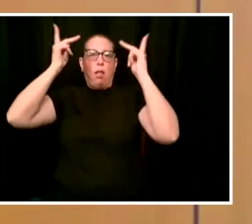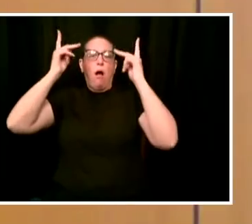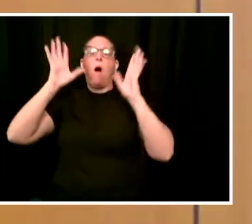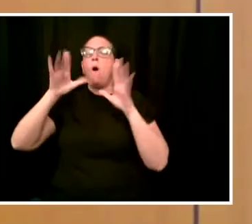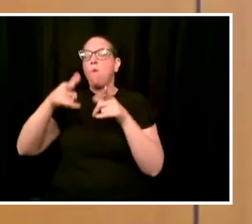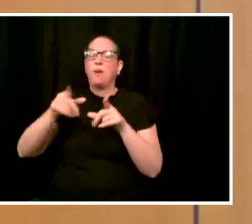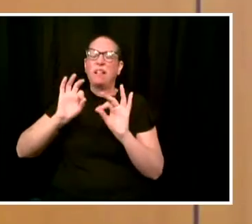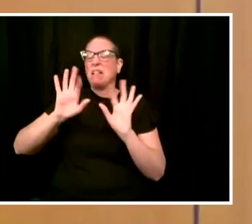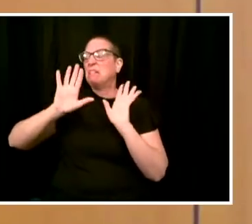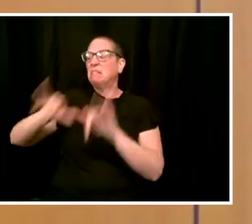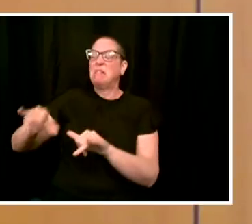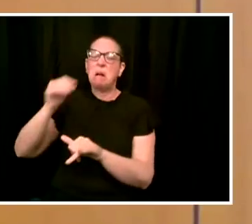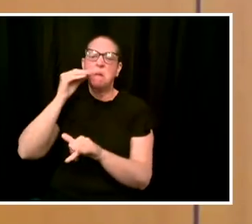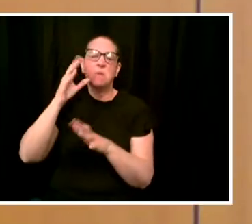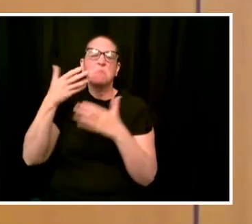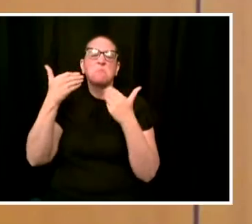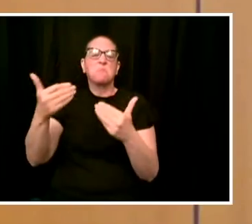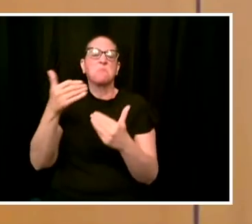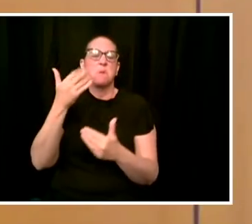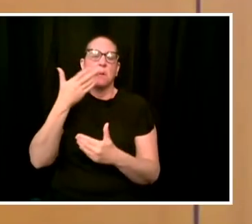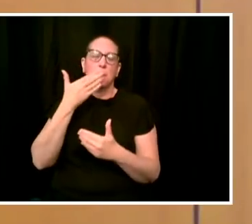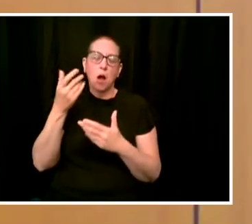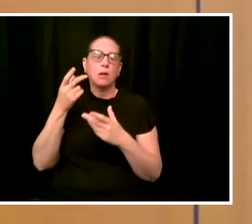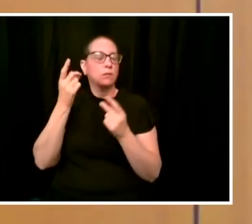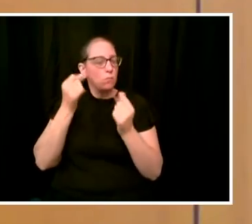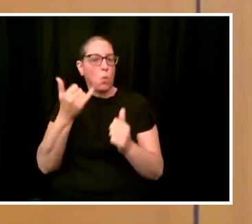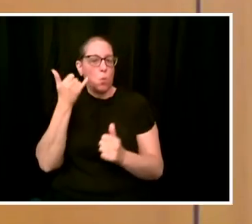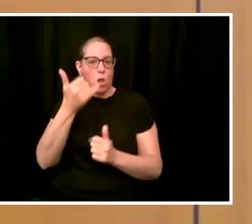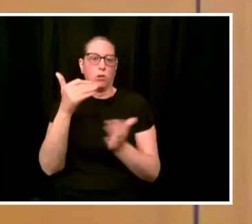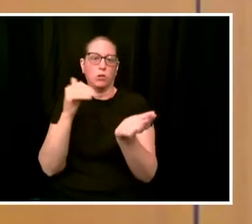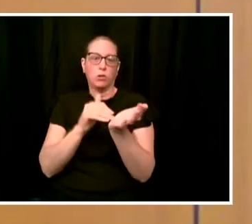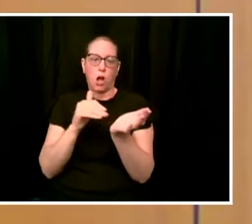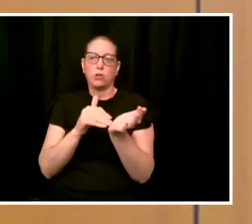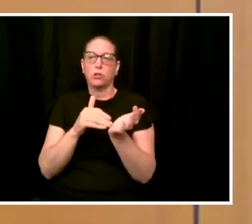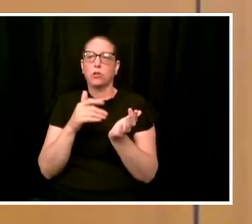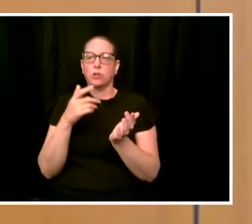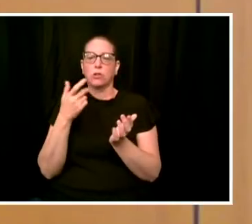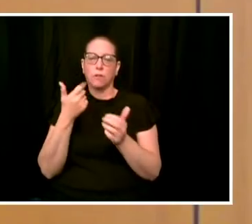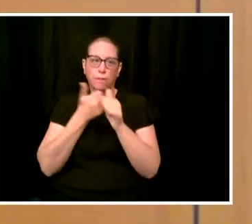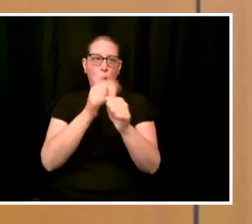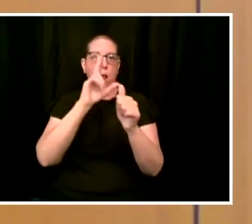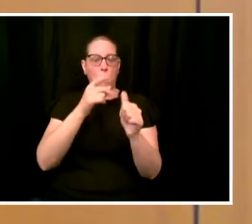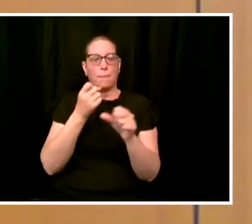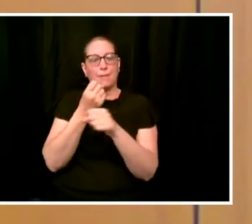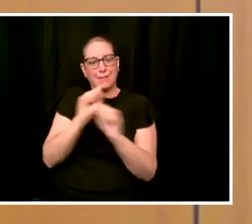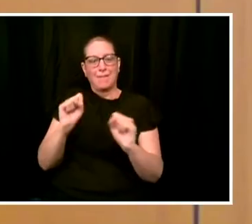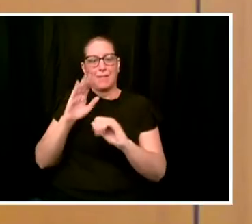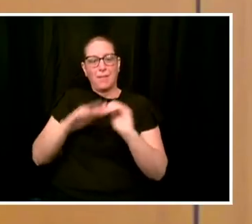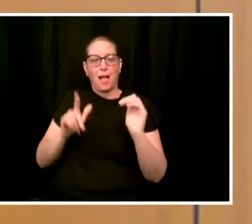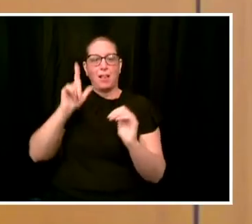OUGHT TO NOT